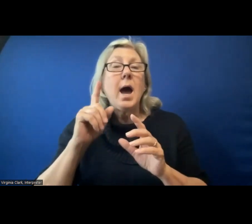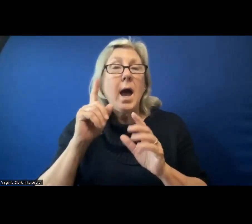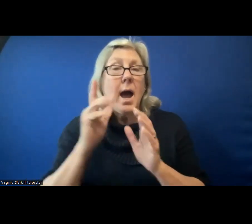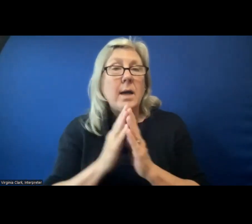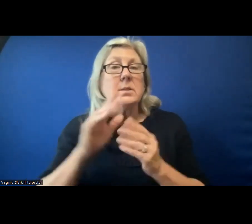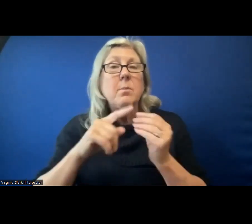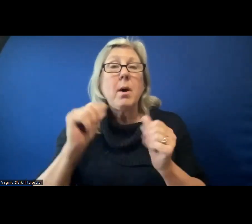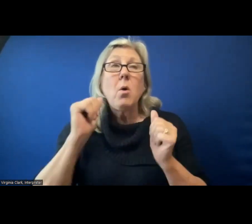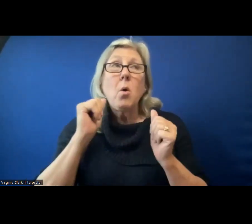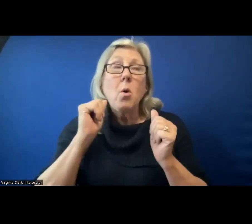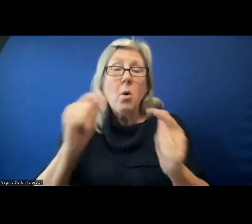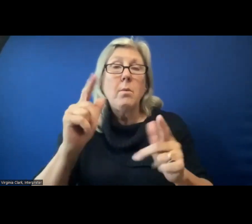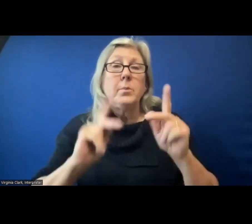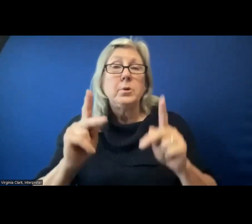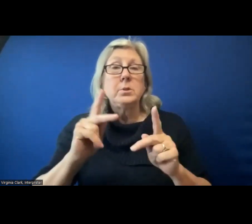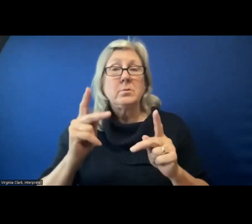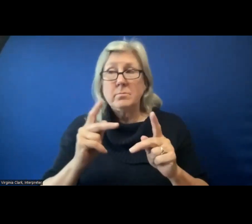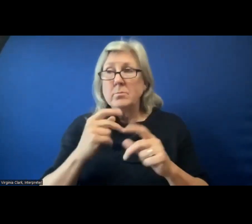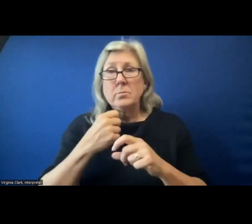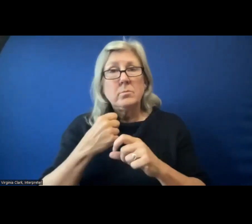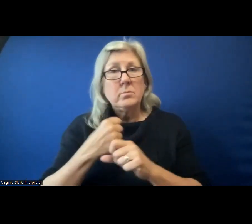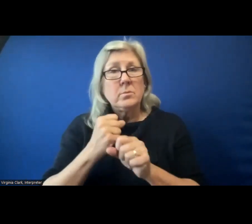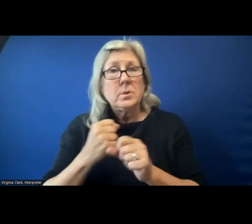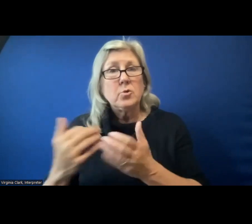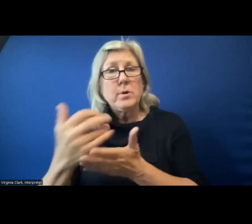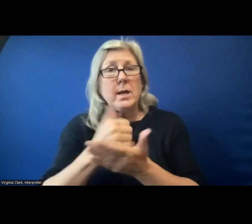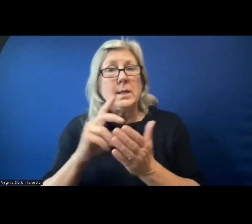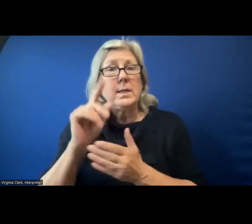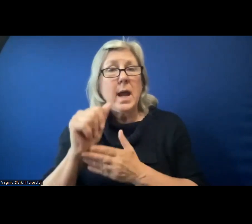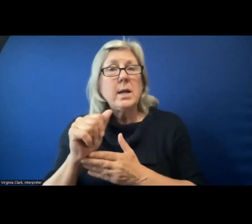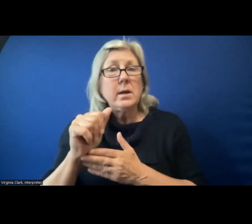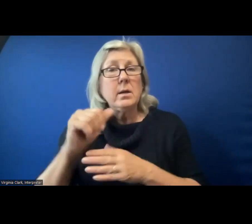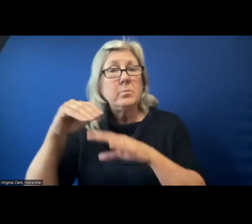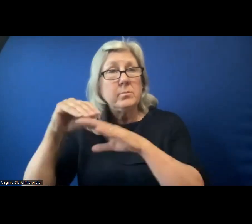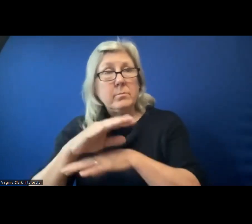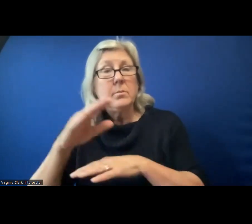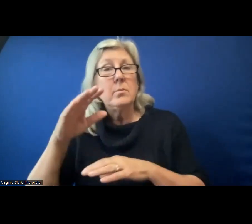the data to be collected for these principles. Without the complete inquiry, the inequities